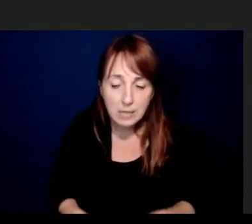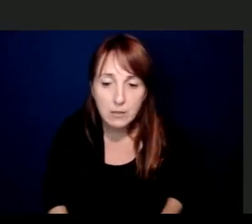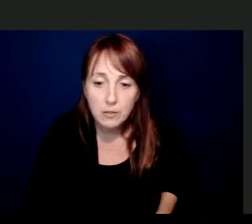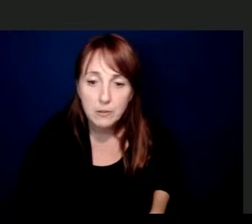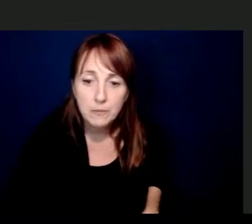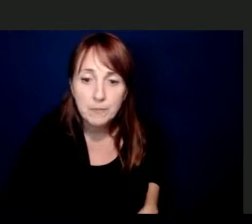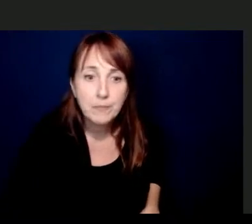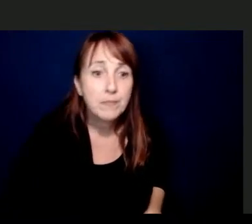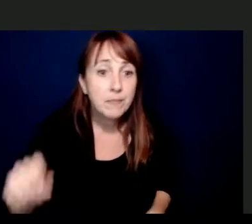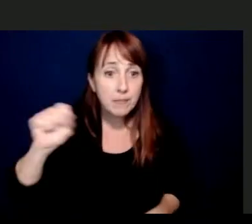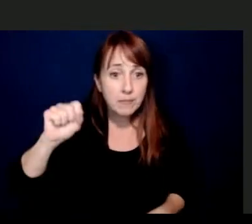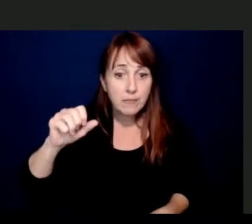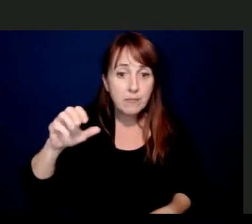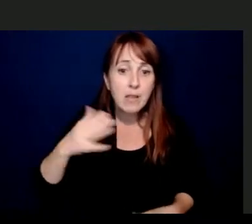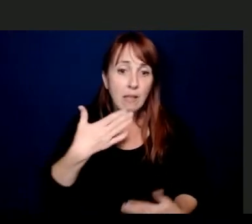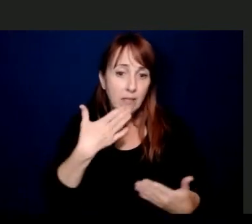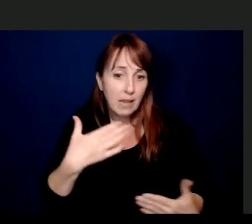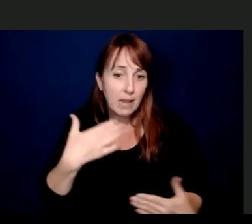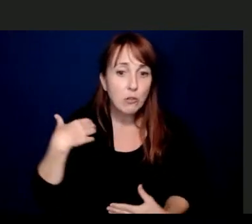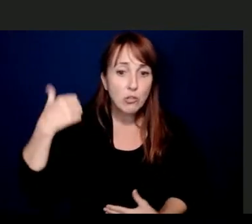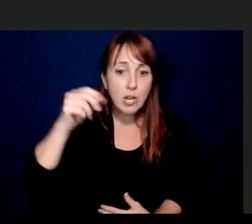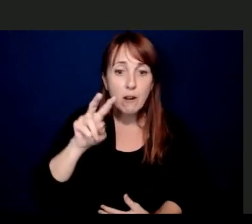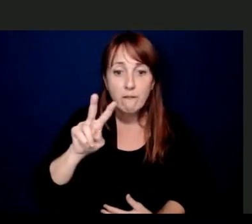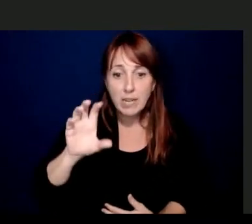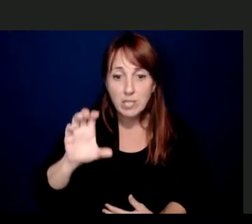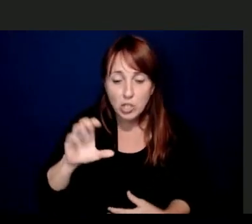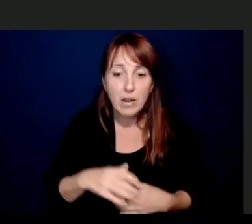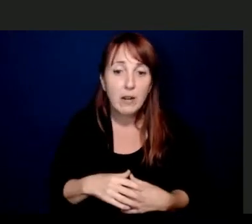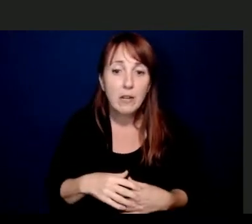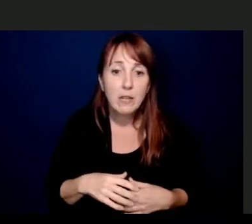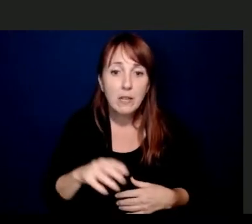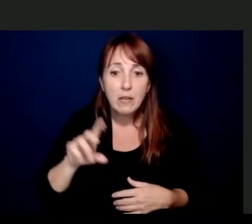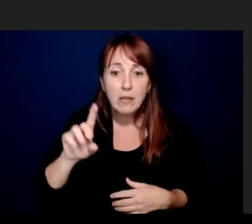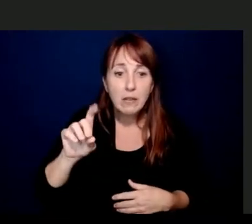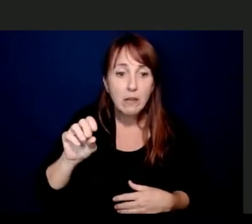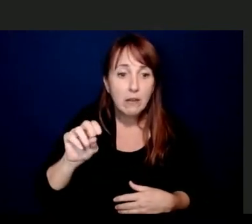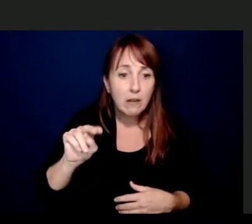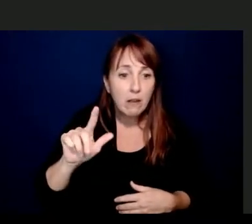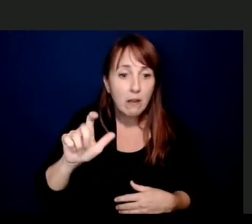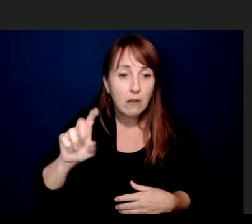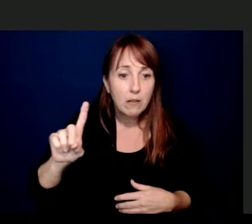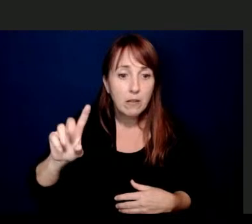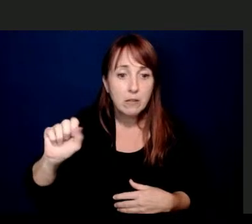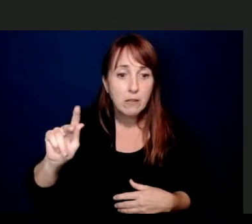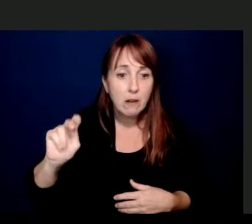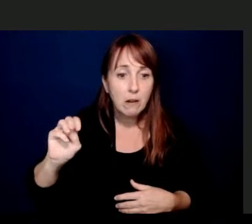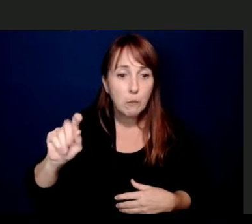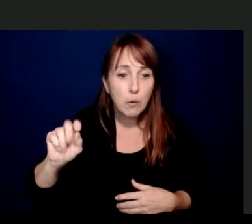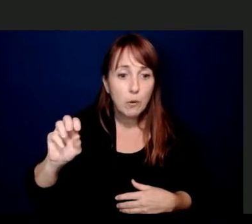Yes, chair. Thank you. Vice Chair Mayor Donald Sakamoto for record. I support this bill.